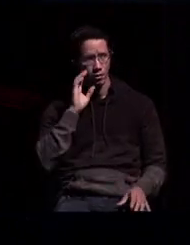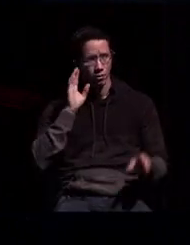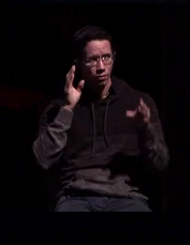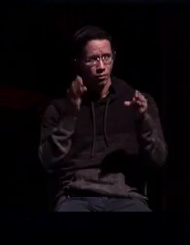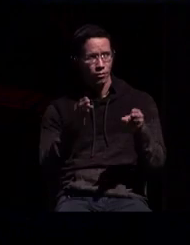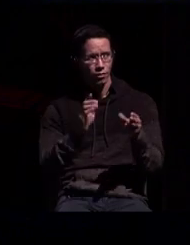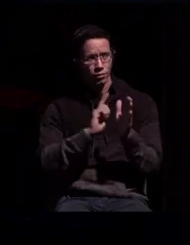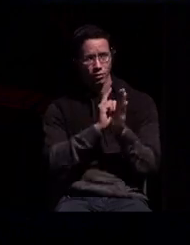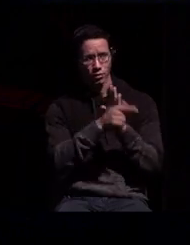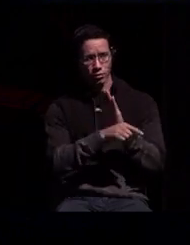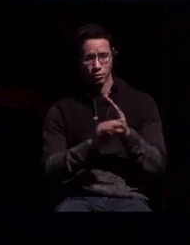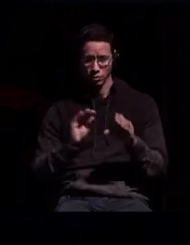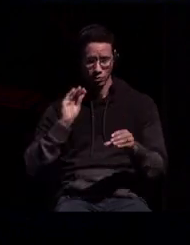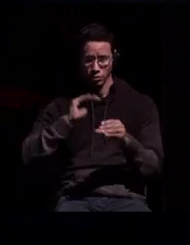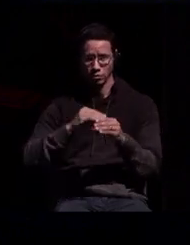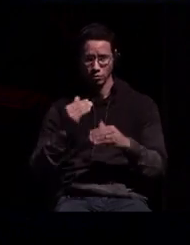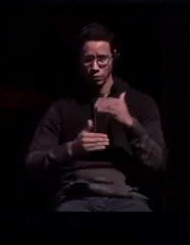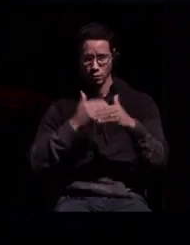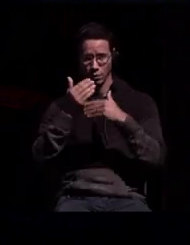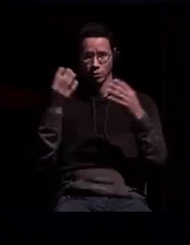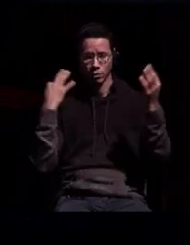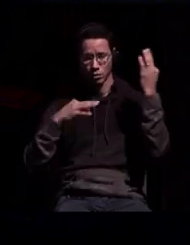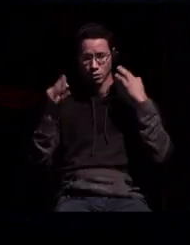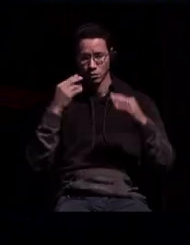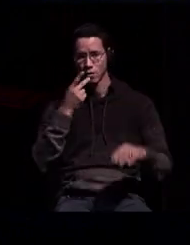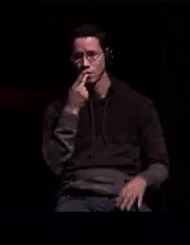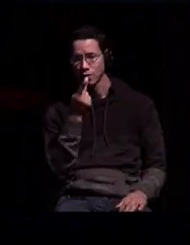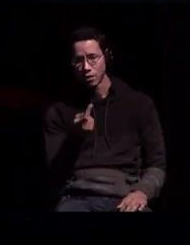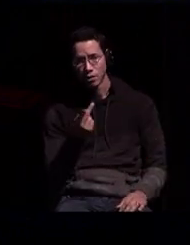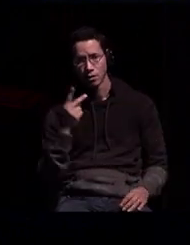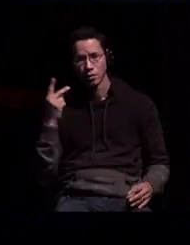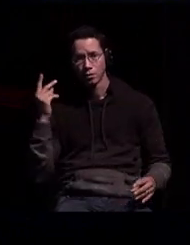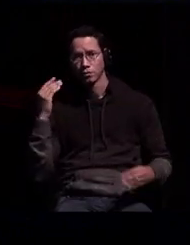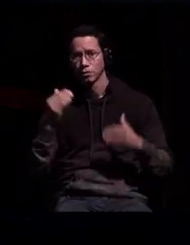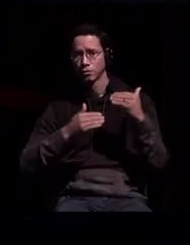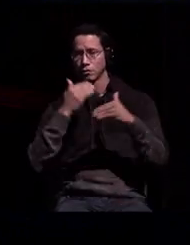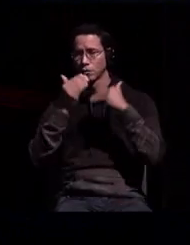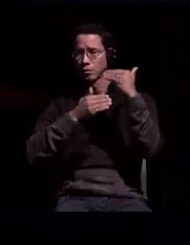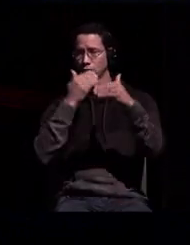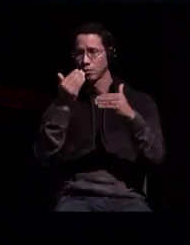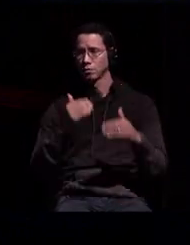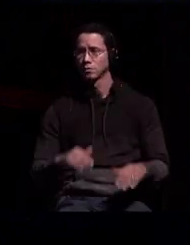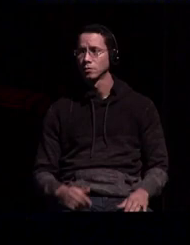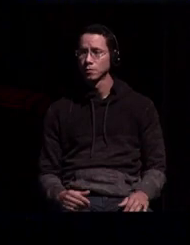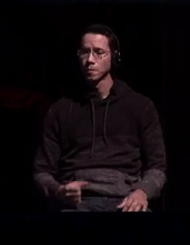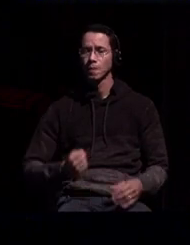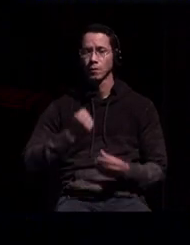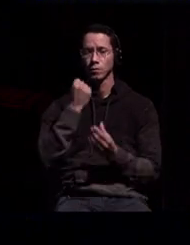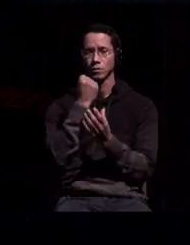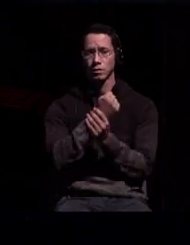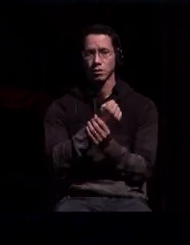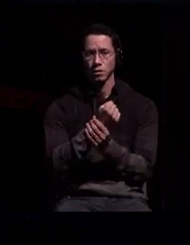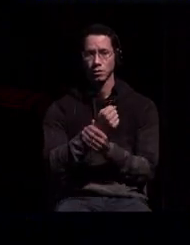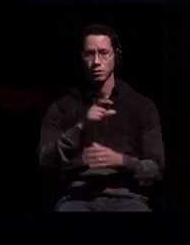of tourism. Is it a half sustainable development? If there is no gender equality, there is no tourism sustainable development.